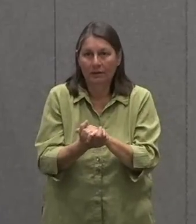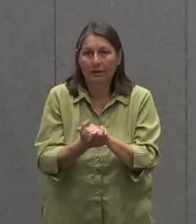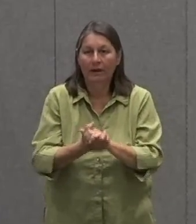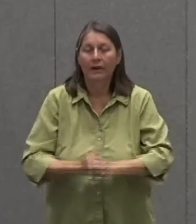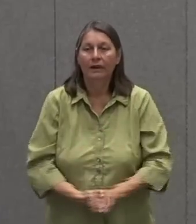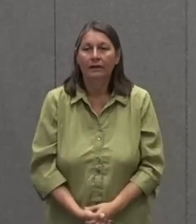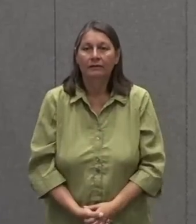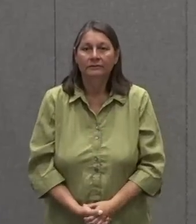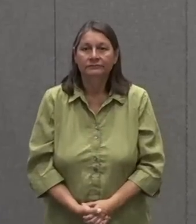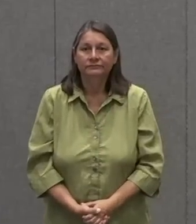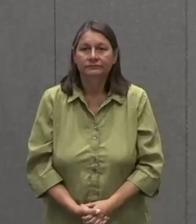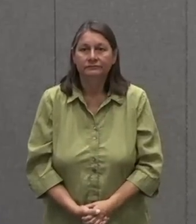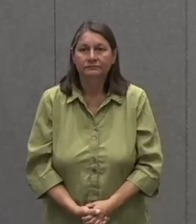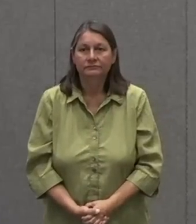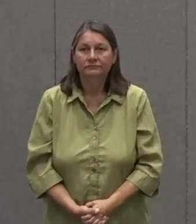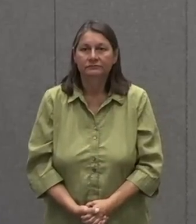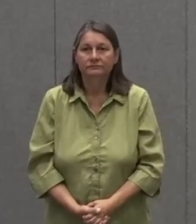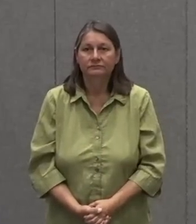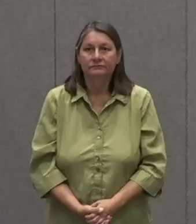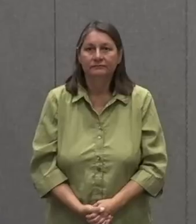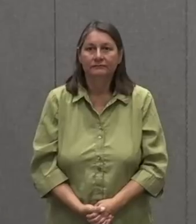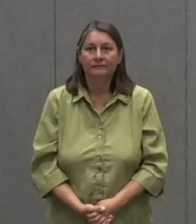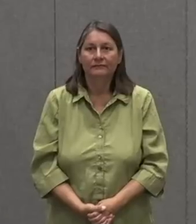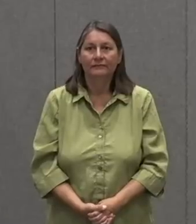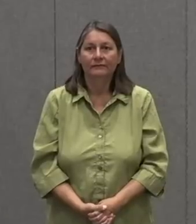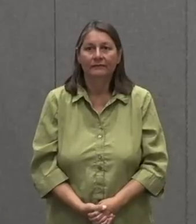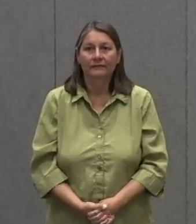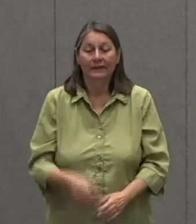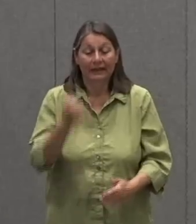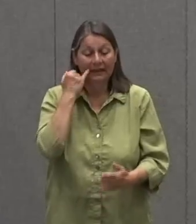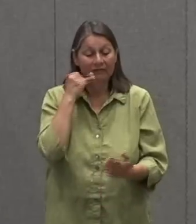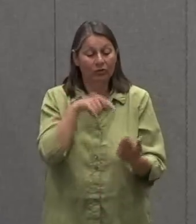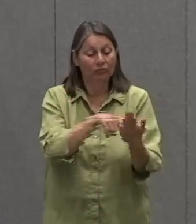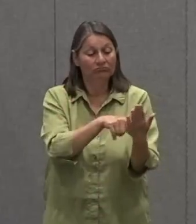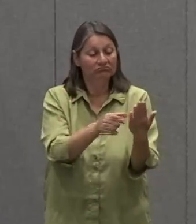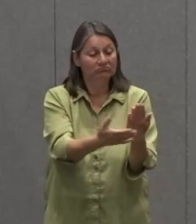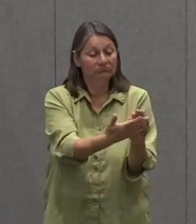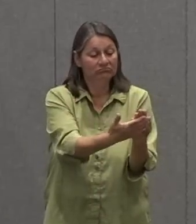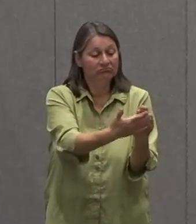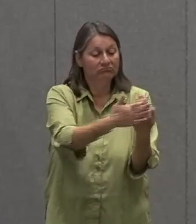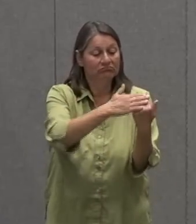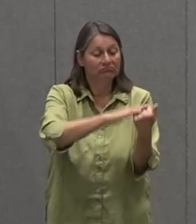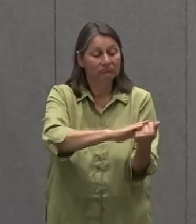Okay, so that if you were looking at it, you'd just basically fold it in half,